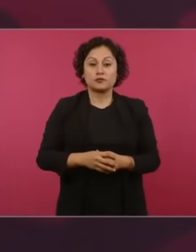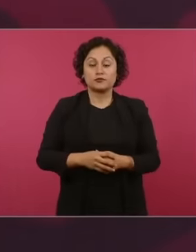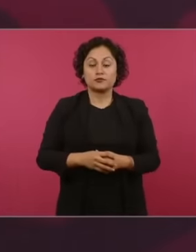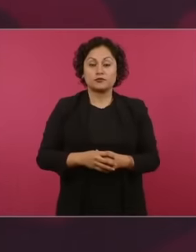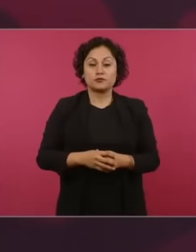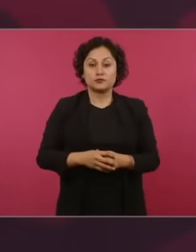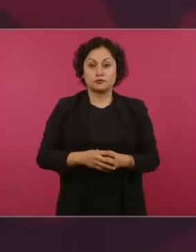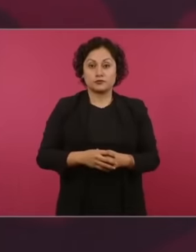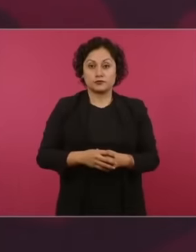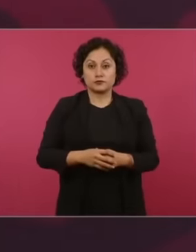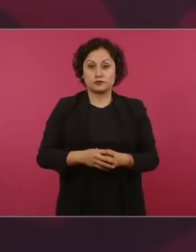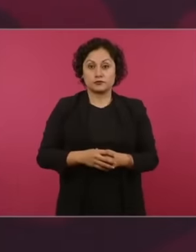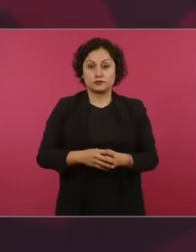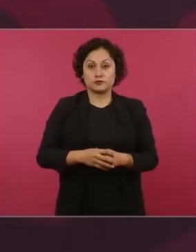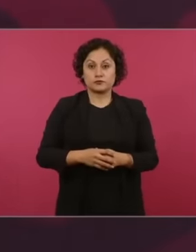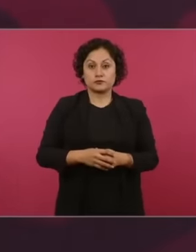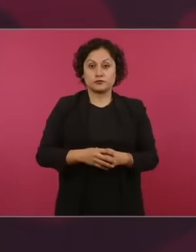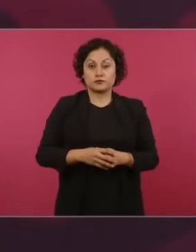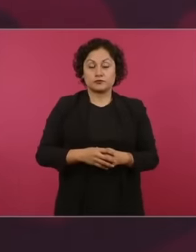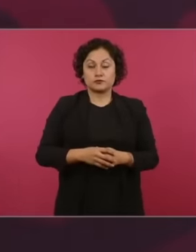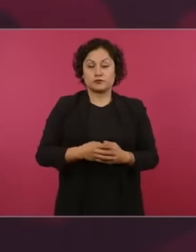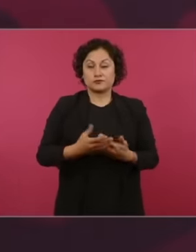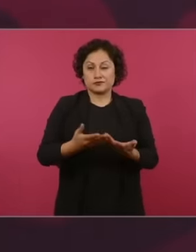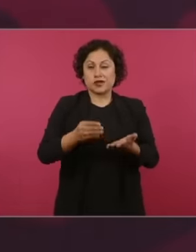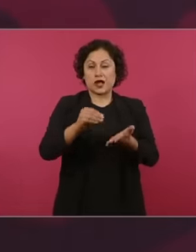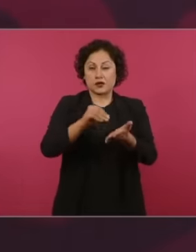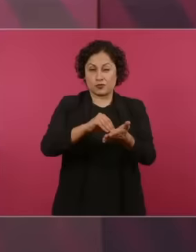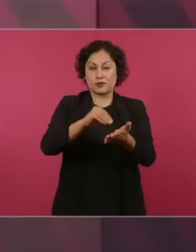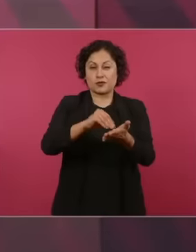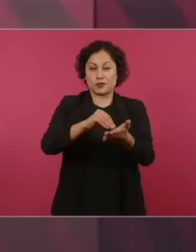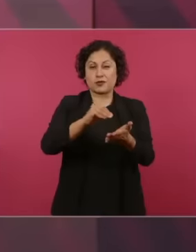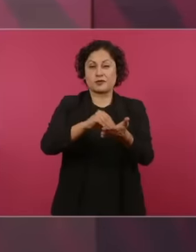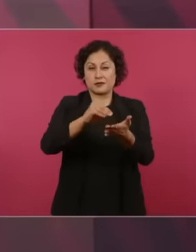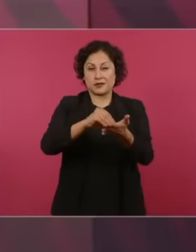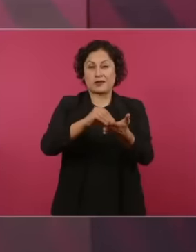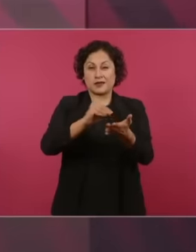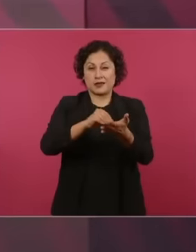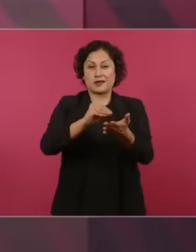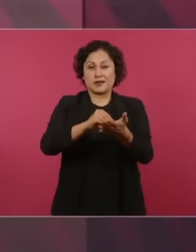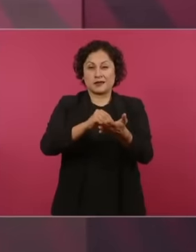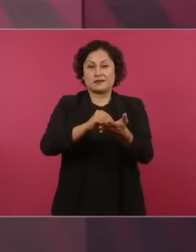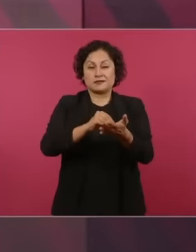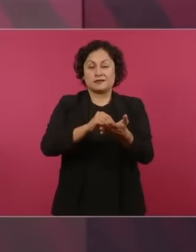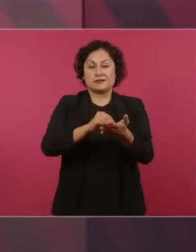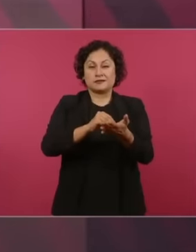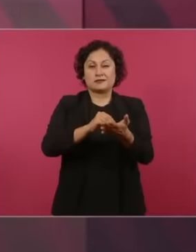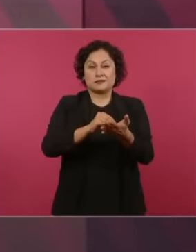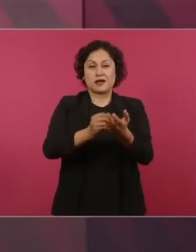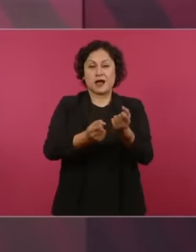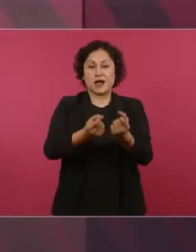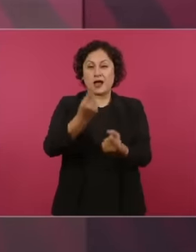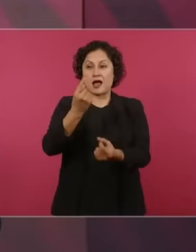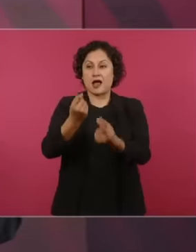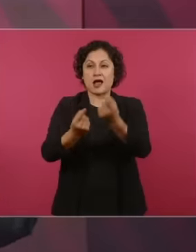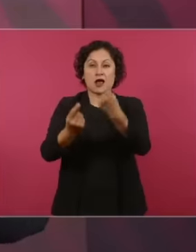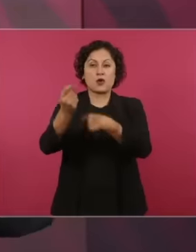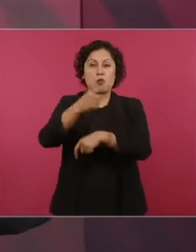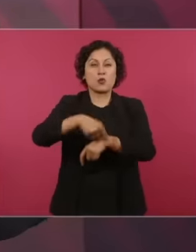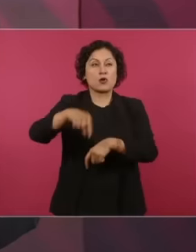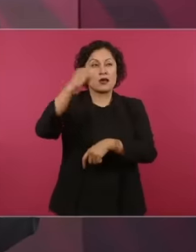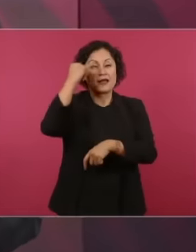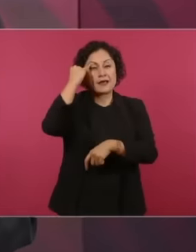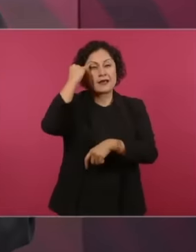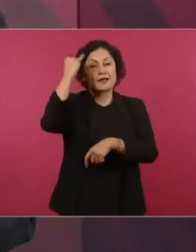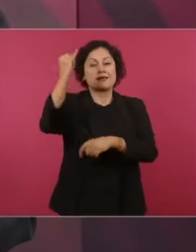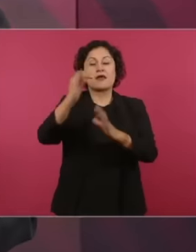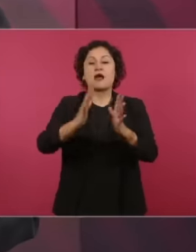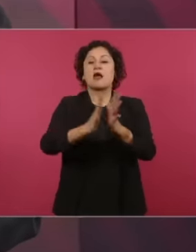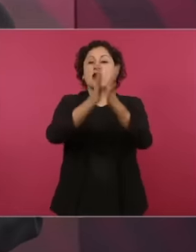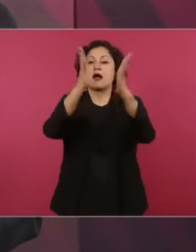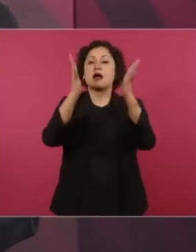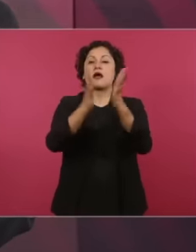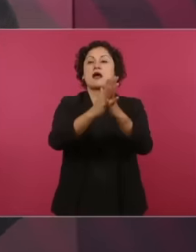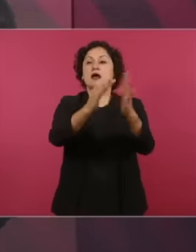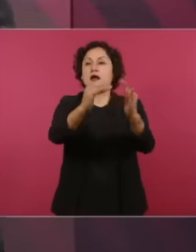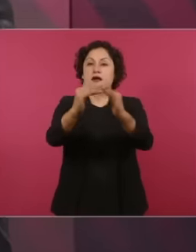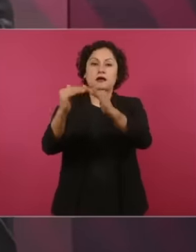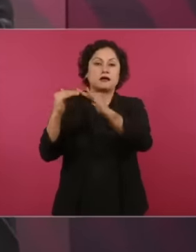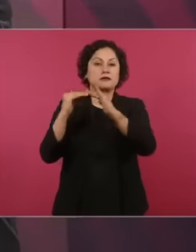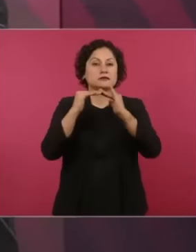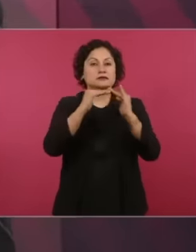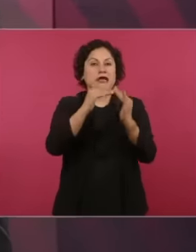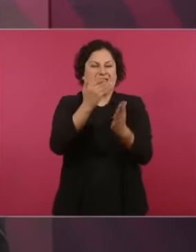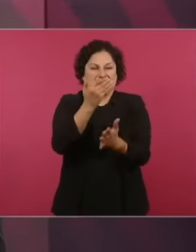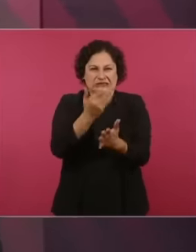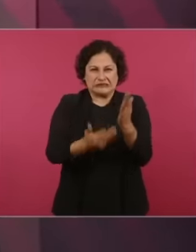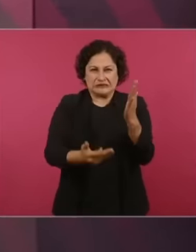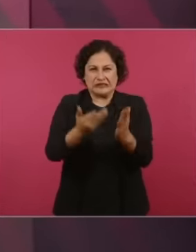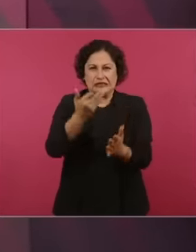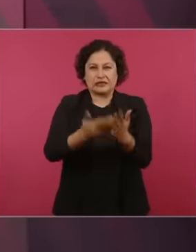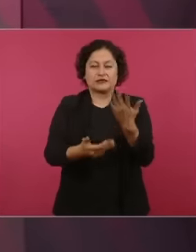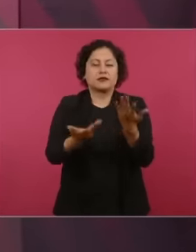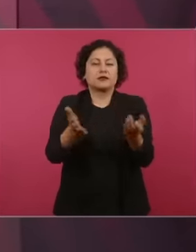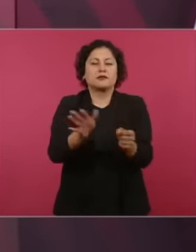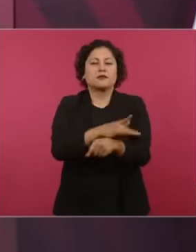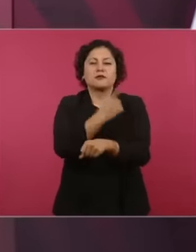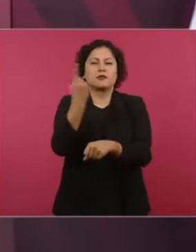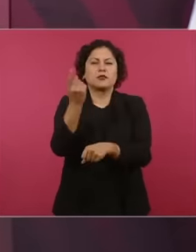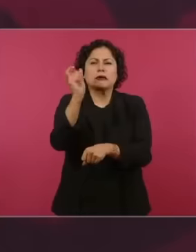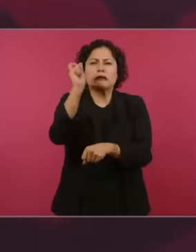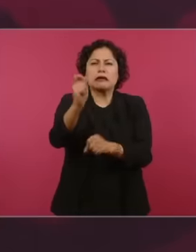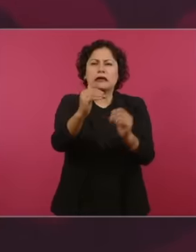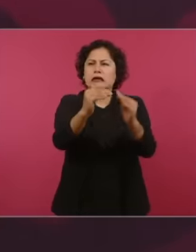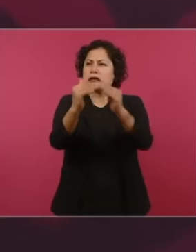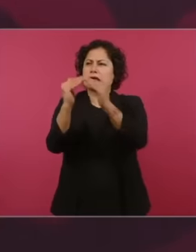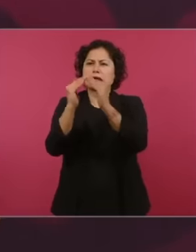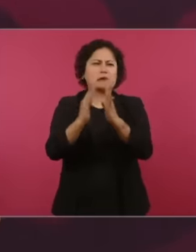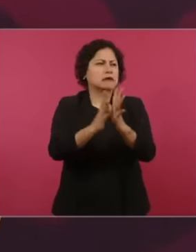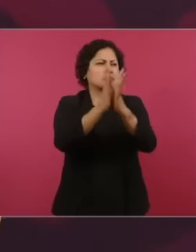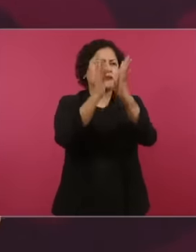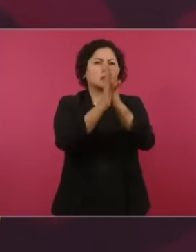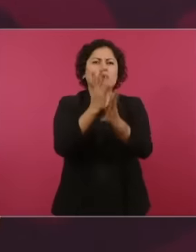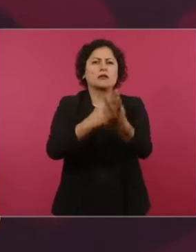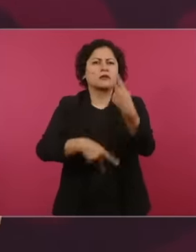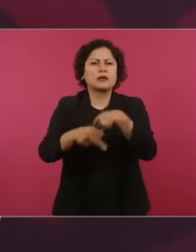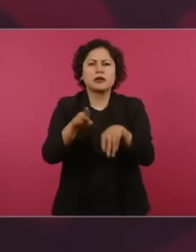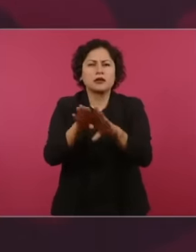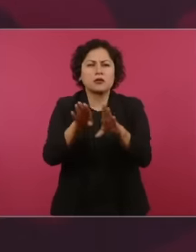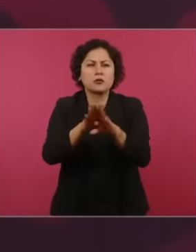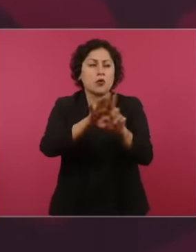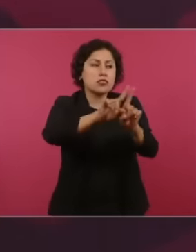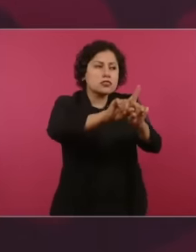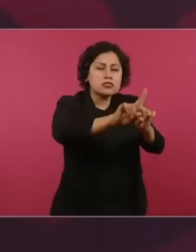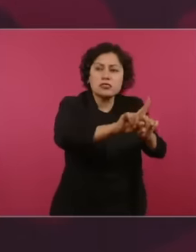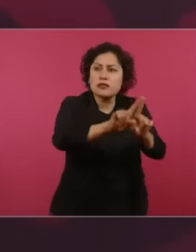pulverized government. Democracy is synonymous with diversity of plurality, but in the United States,